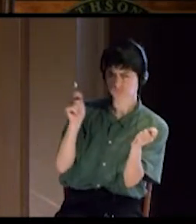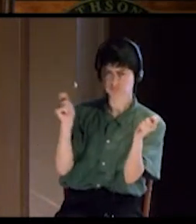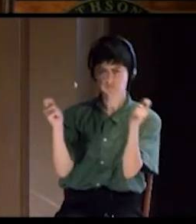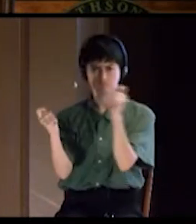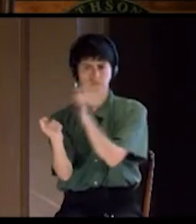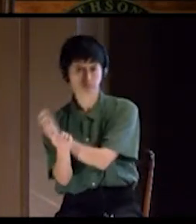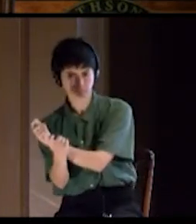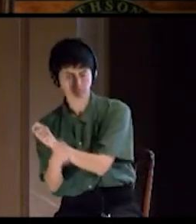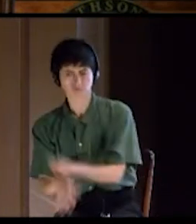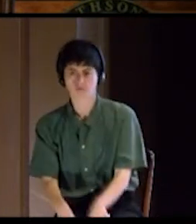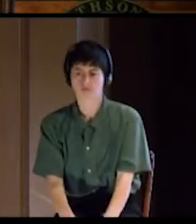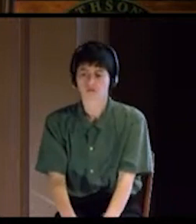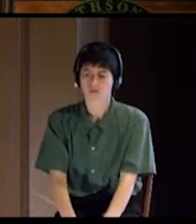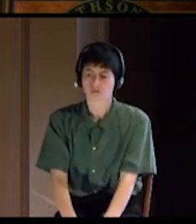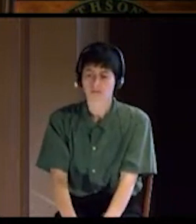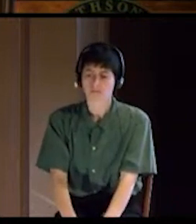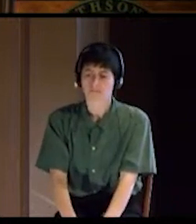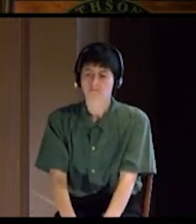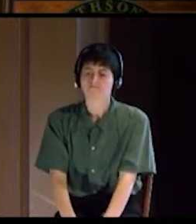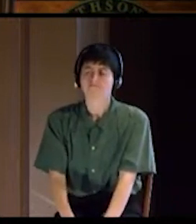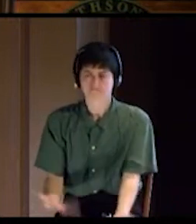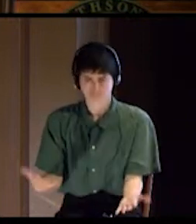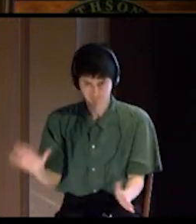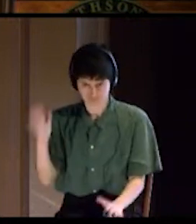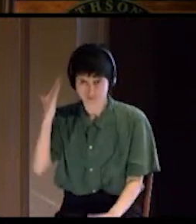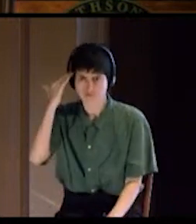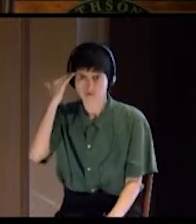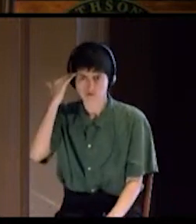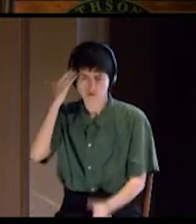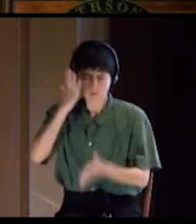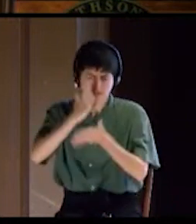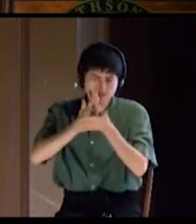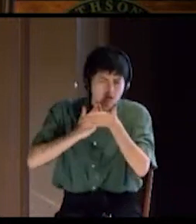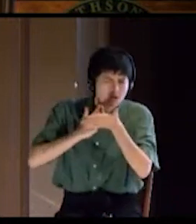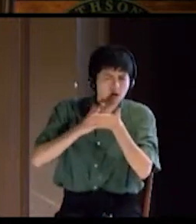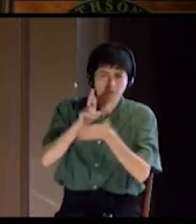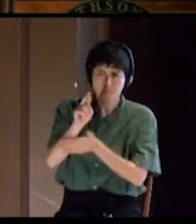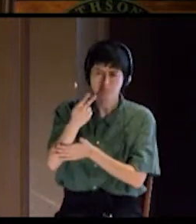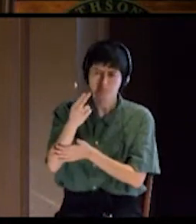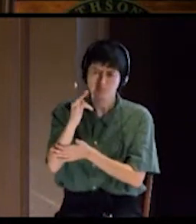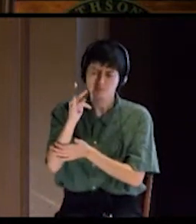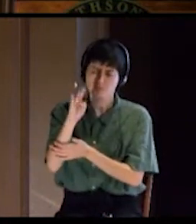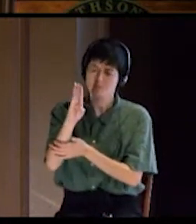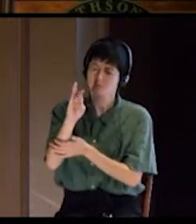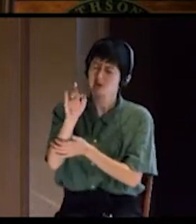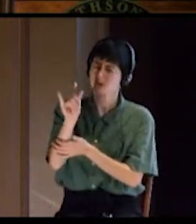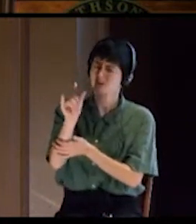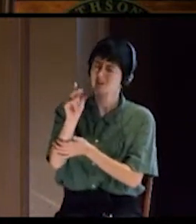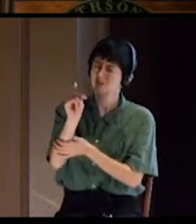And we know that some bryozoan species respond to temperature and again, a back of the envelope calculation.